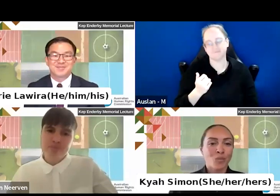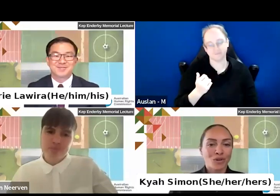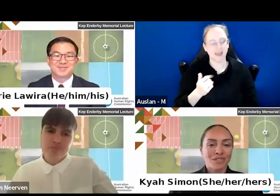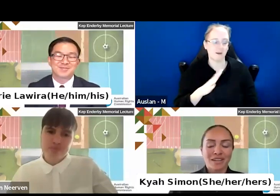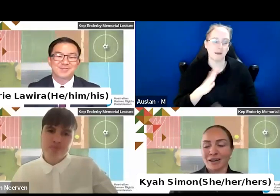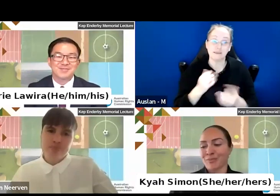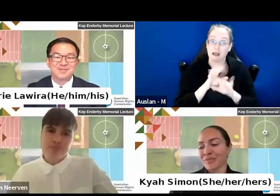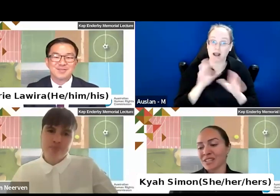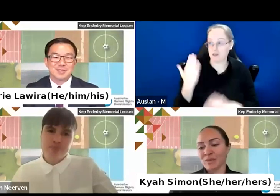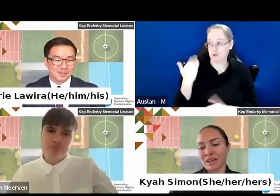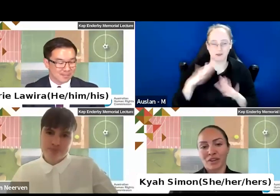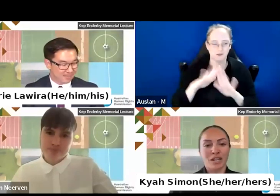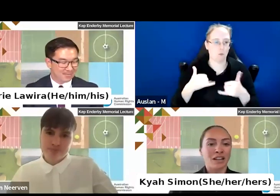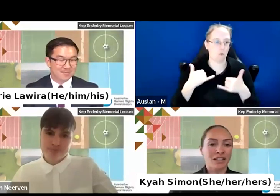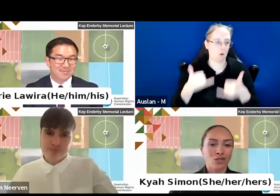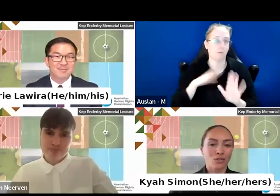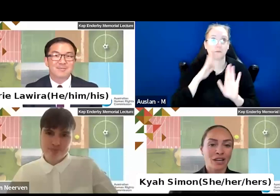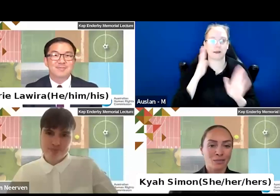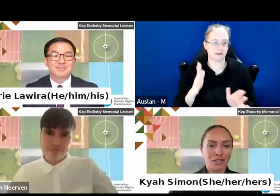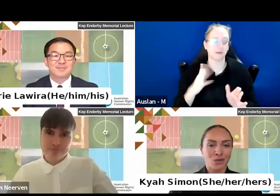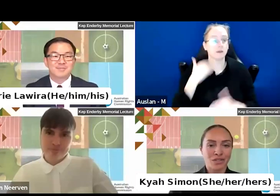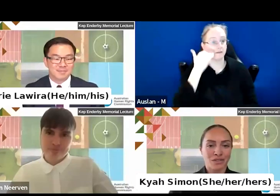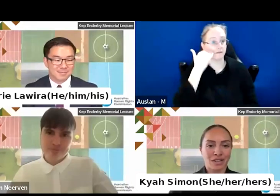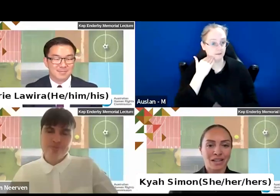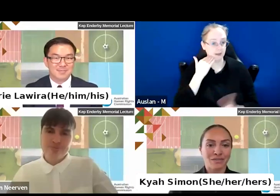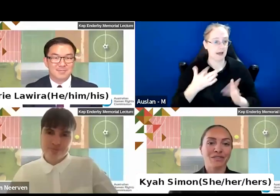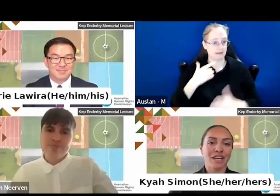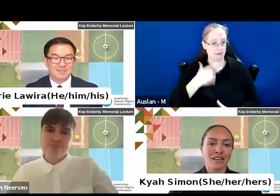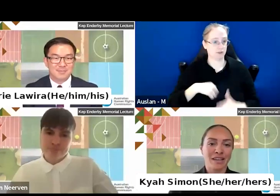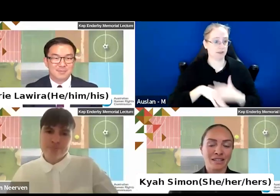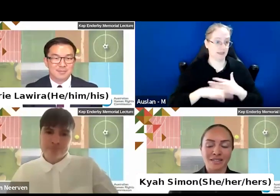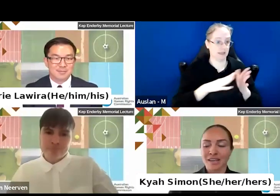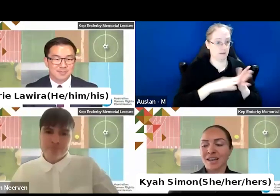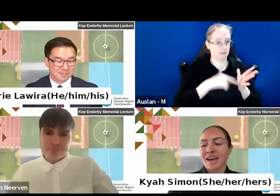was to be a female athlete who's been in the Matildas for the last 15 years.